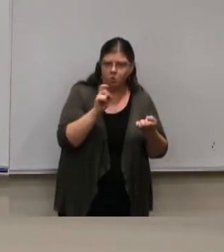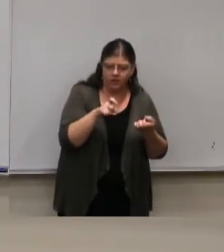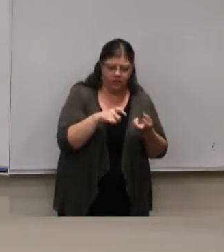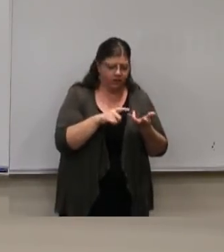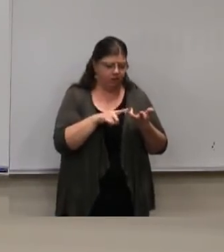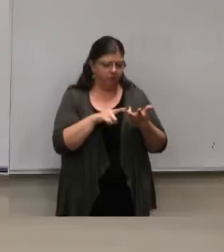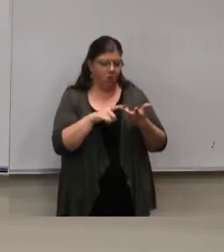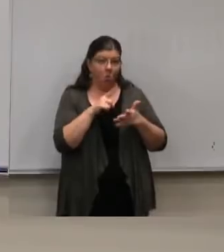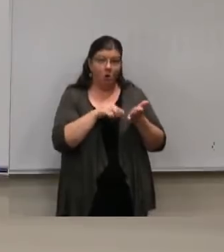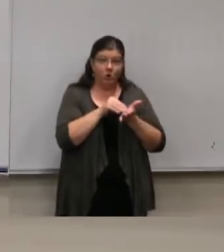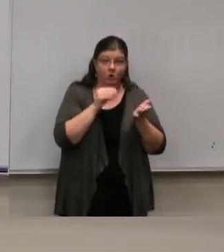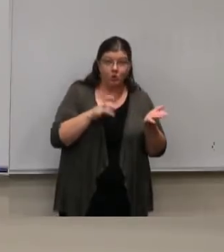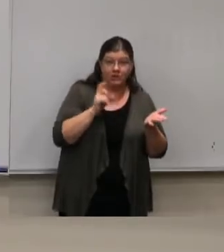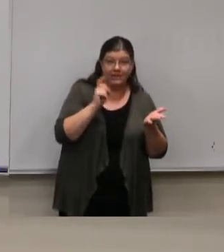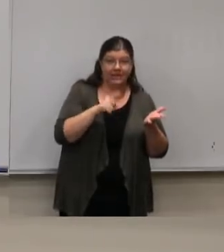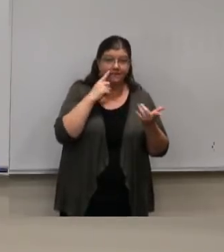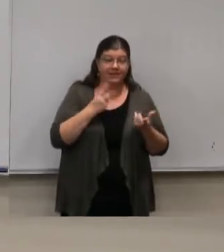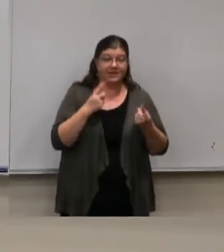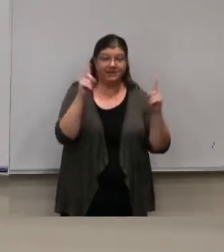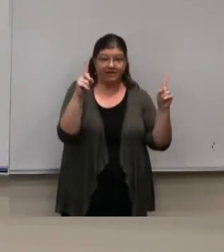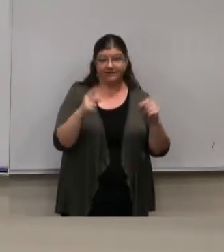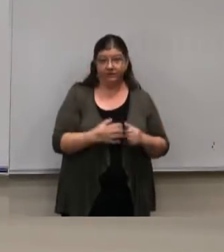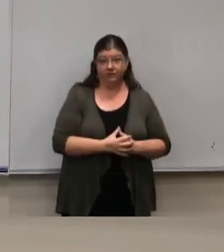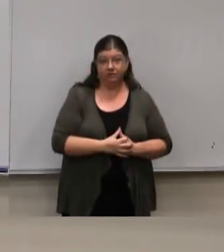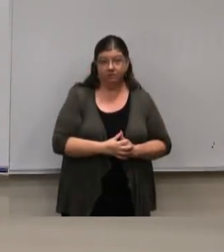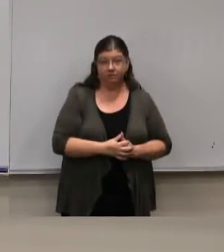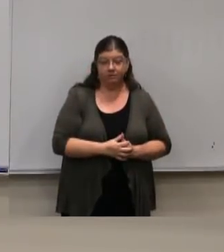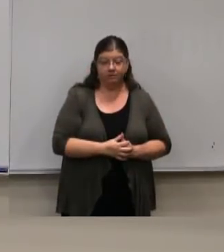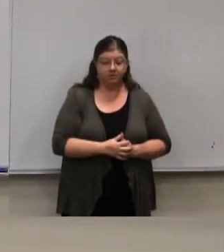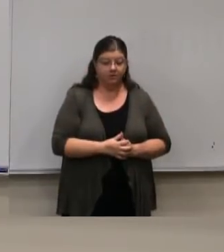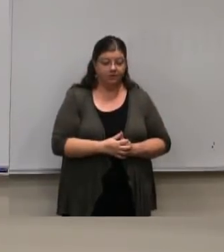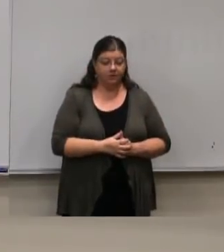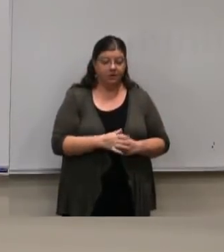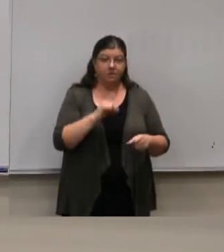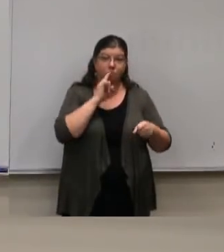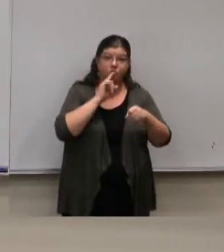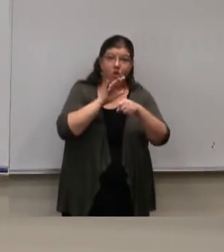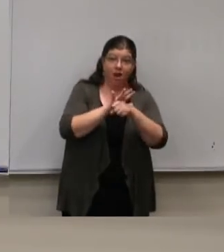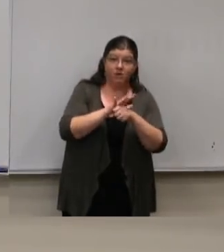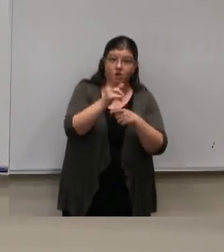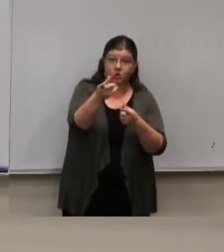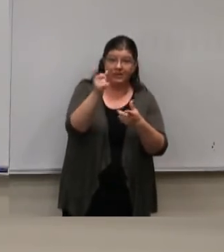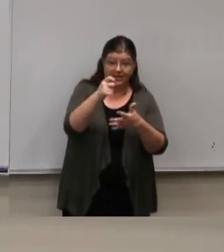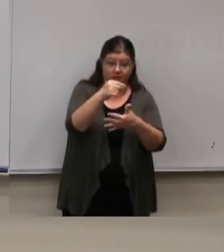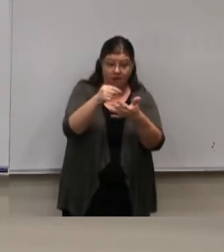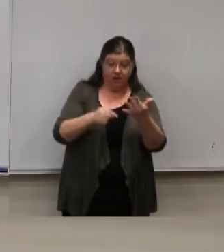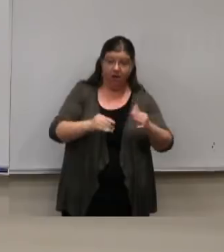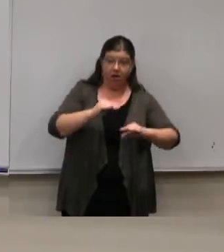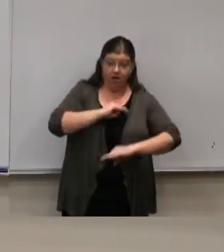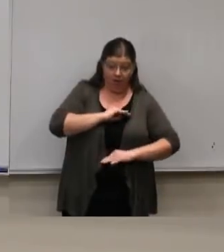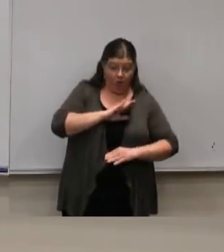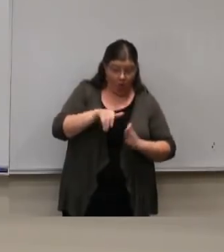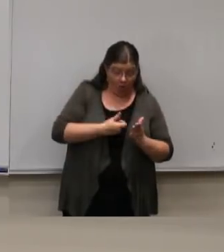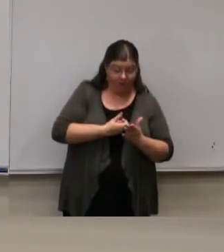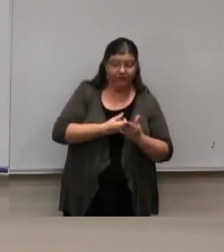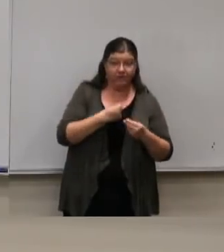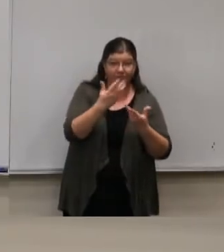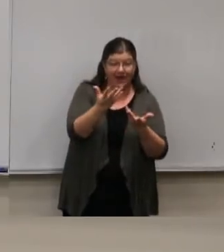what do your students need to be successful? I can't promise that we can fill all of those orders, but we're going to do our very best to provide the kind